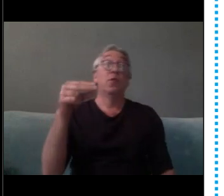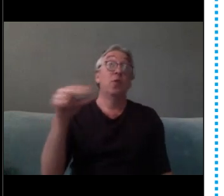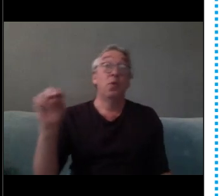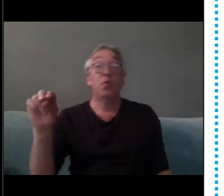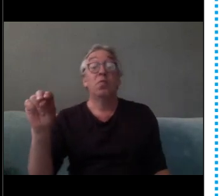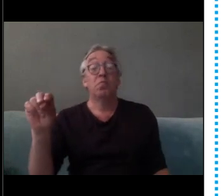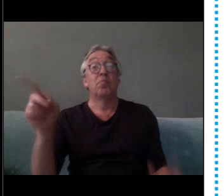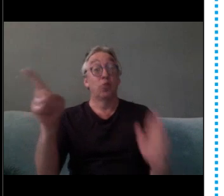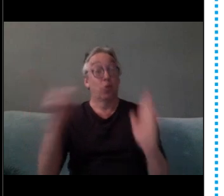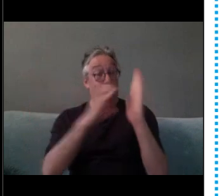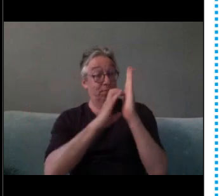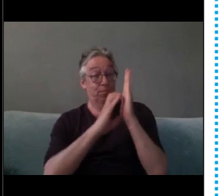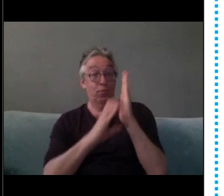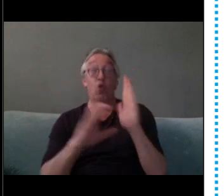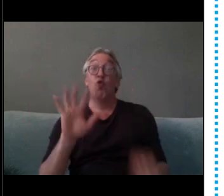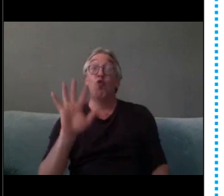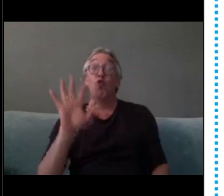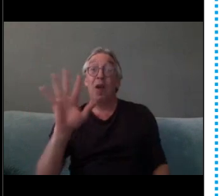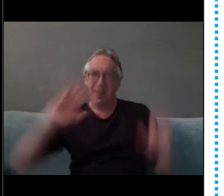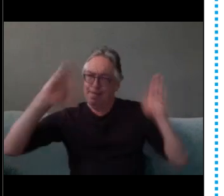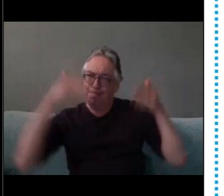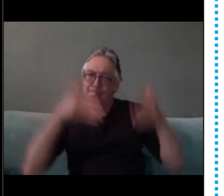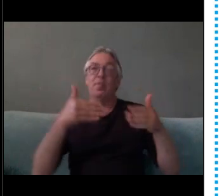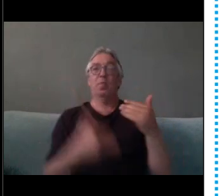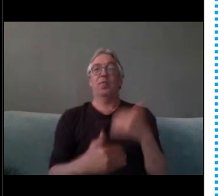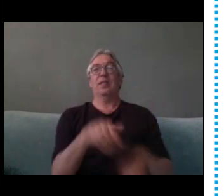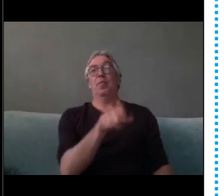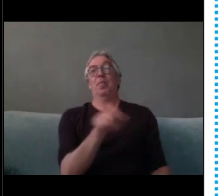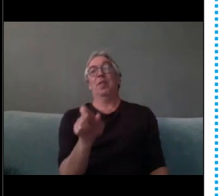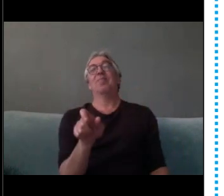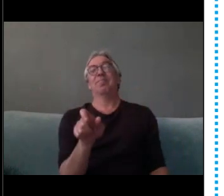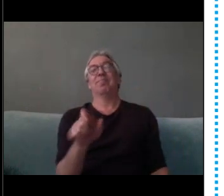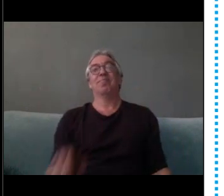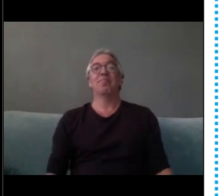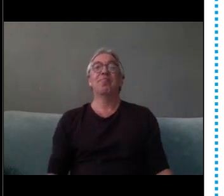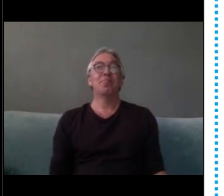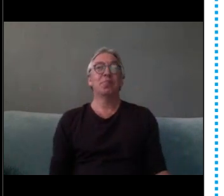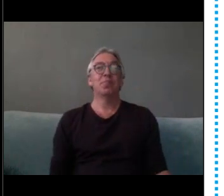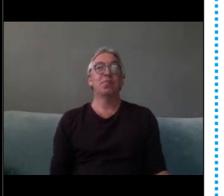To go to the next slide I'll give an overview of the general rights.